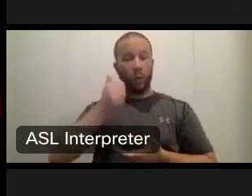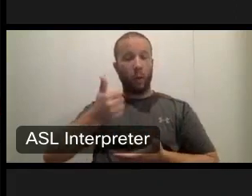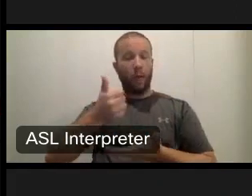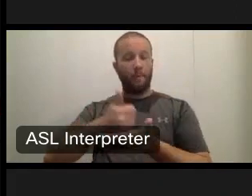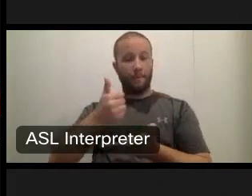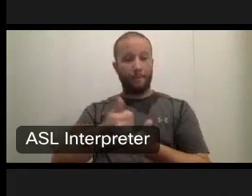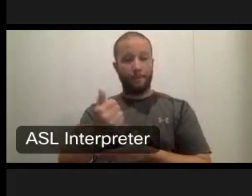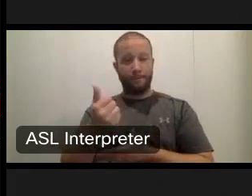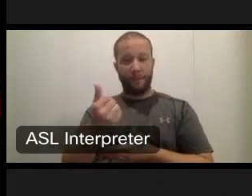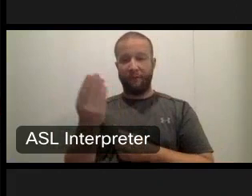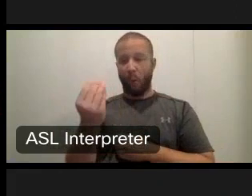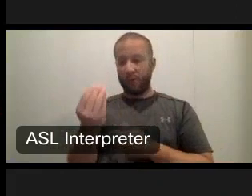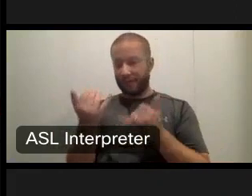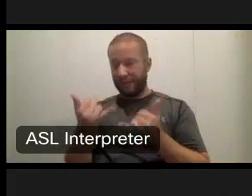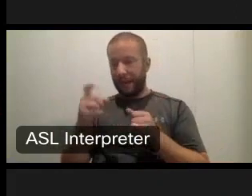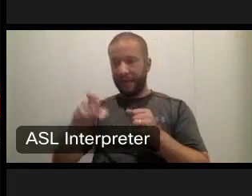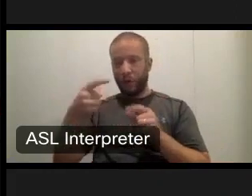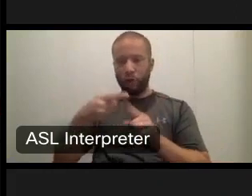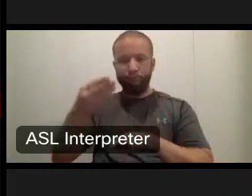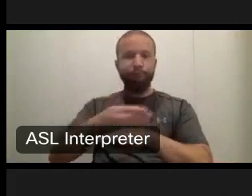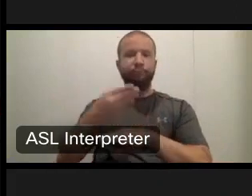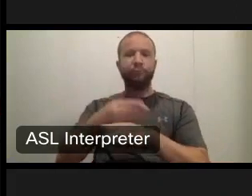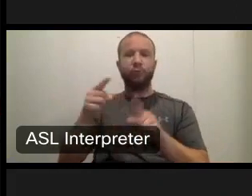um there are 14 vehicles that are needed to implement the ward 7 route